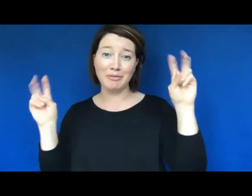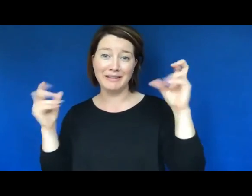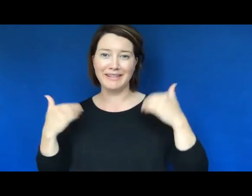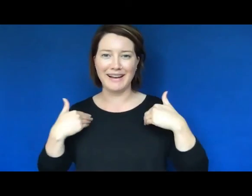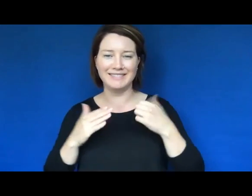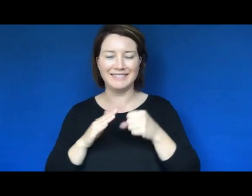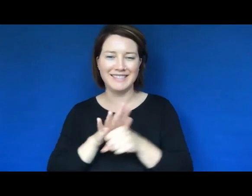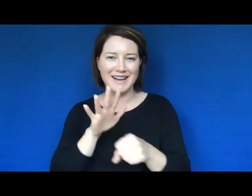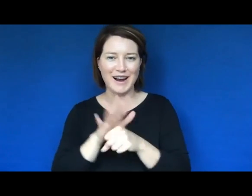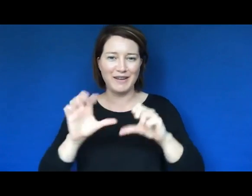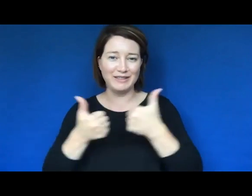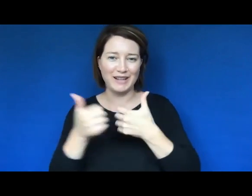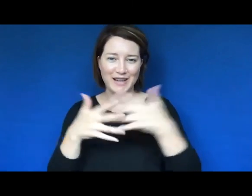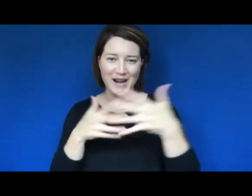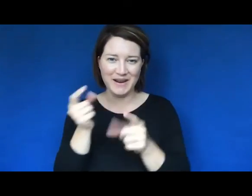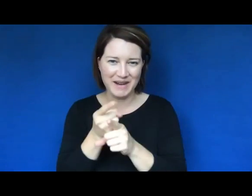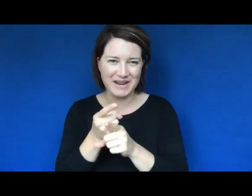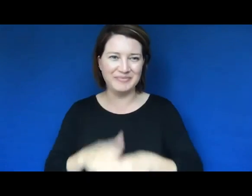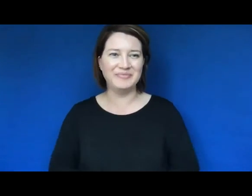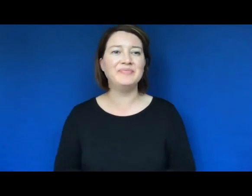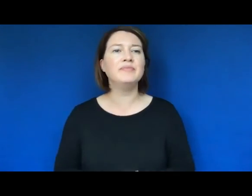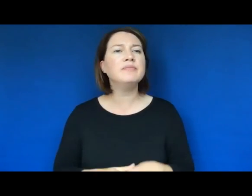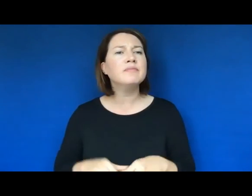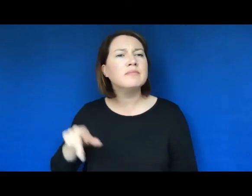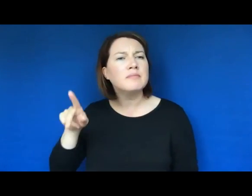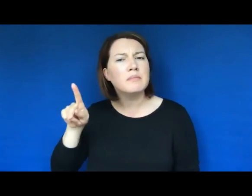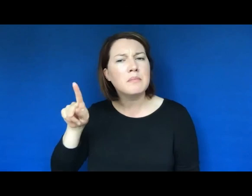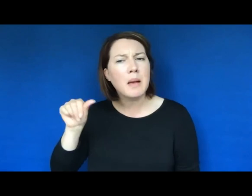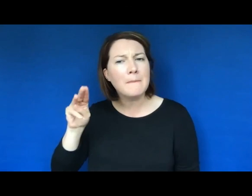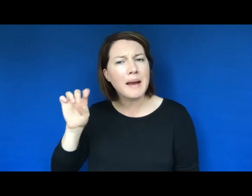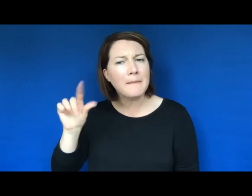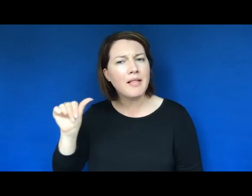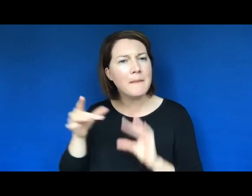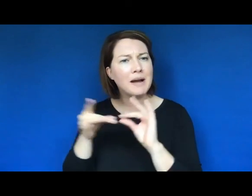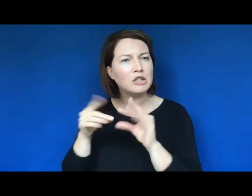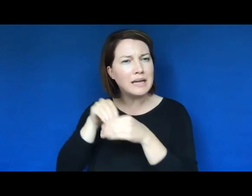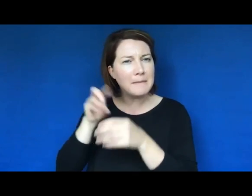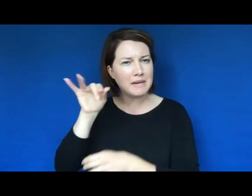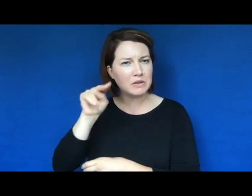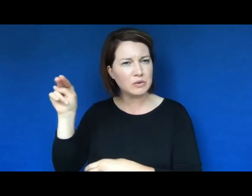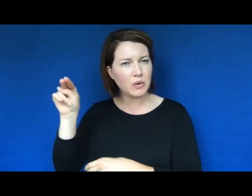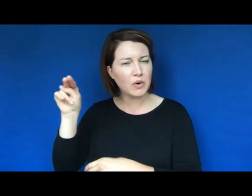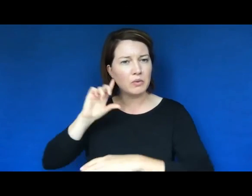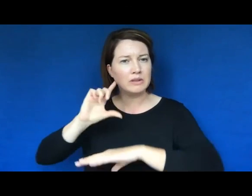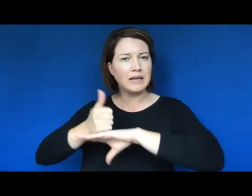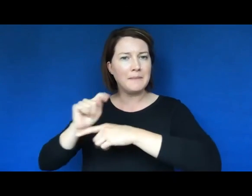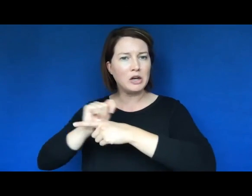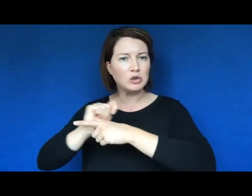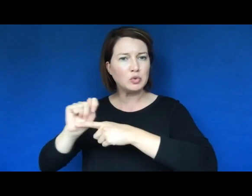Pamela says in Minnesota we are conducting a training beginning next week to prepare teachers to collaborate on discovery and job development.